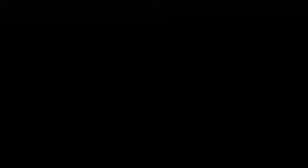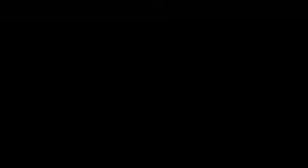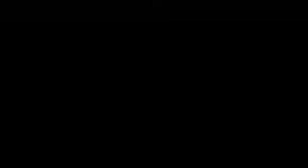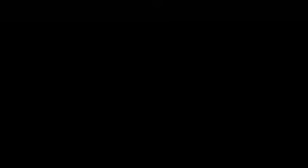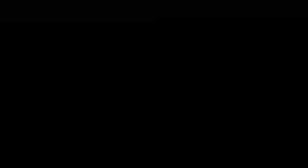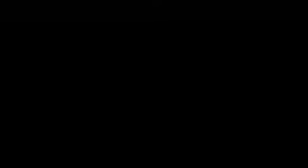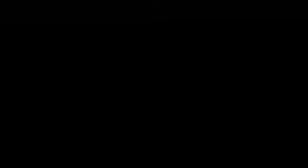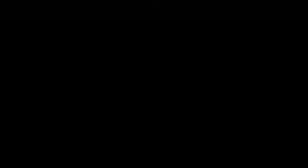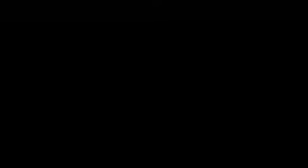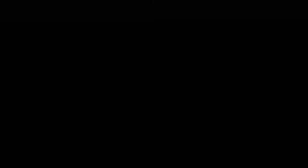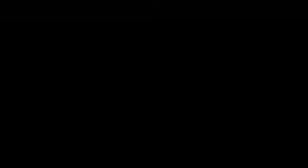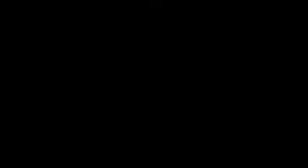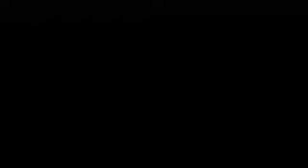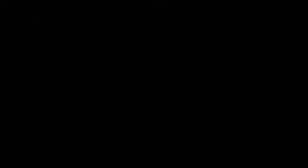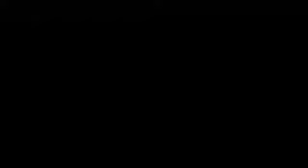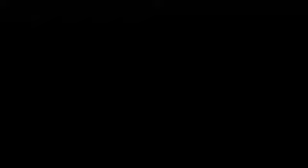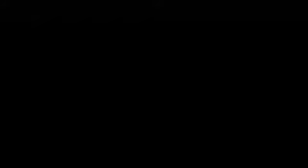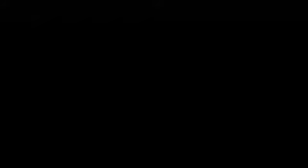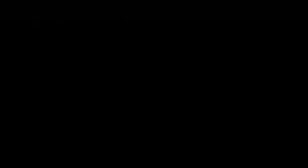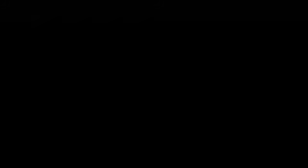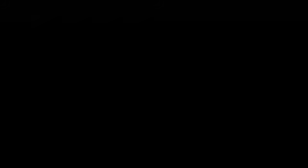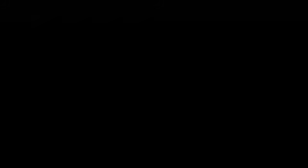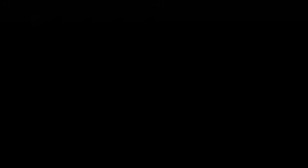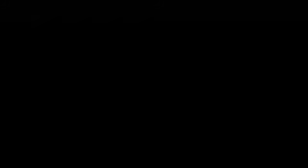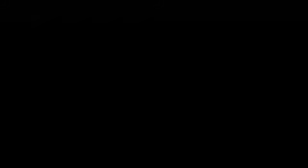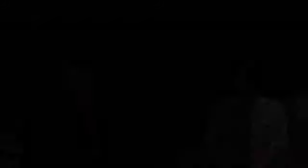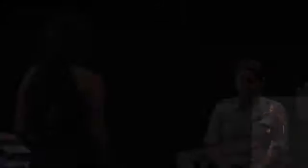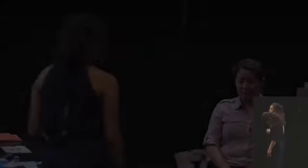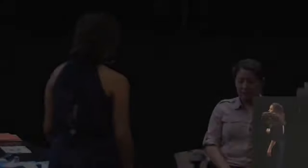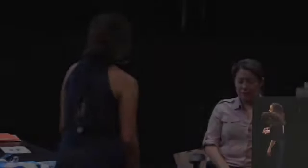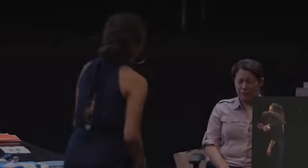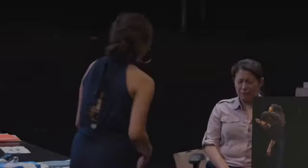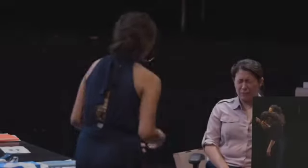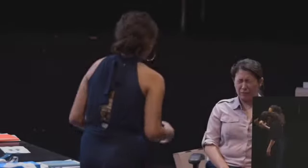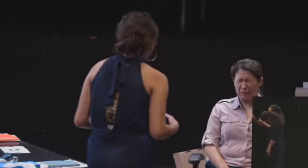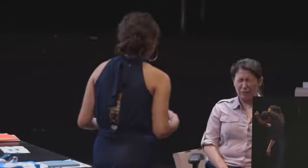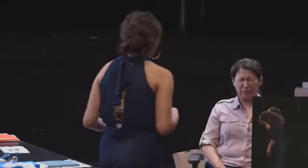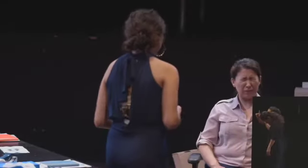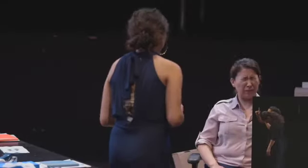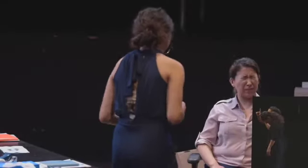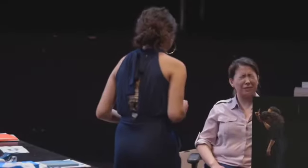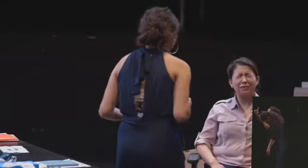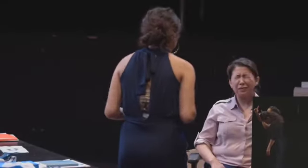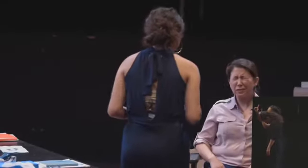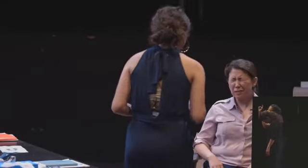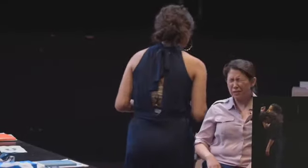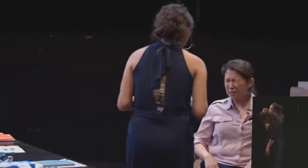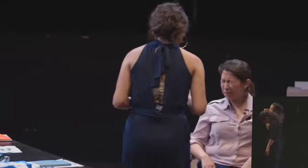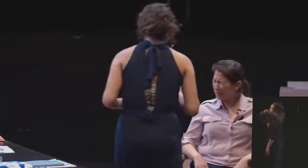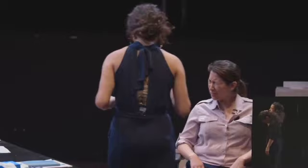[AD] Return to office. Inset video shows two ASL Interpreters facing left. Really try opening those eyes.